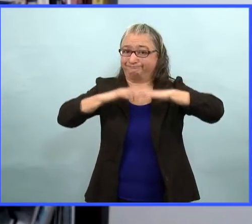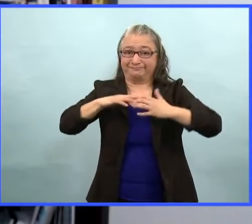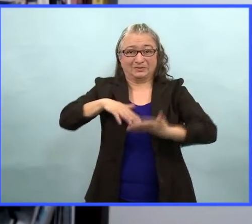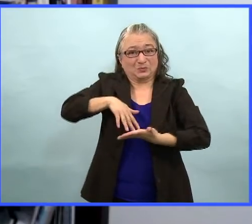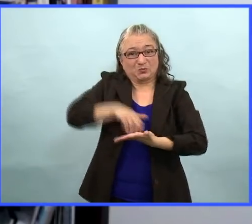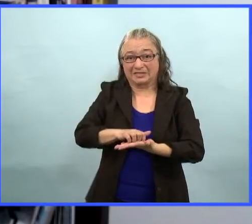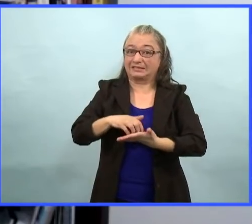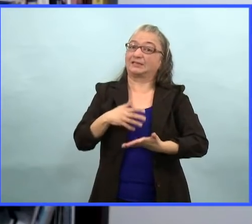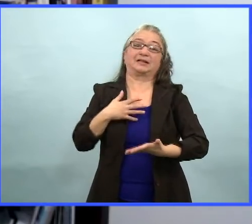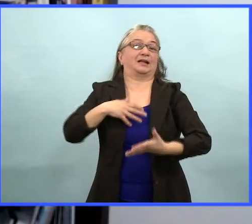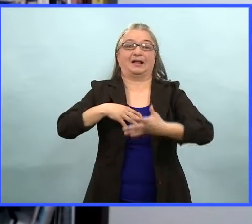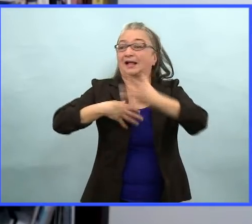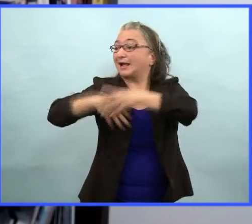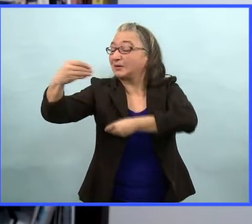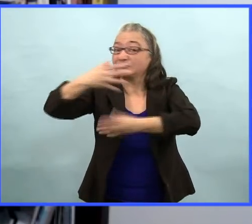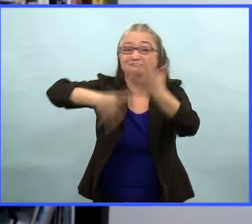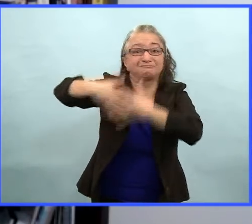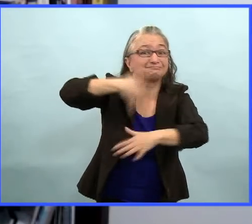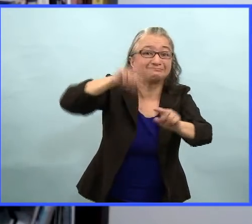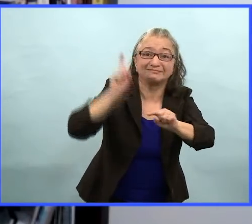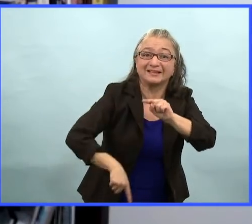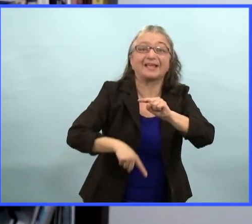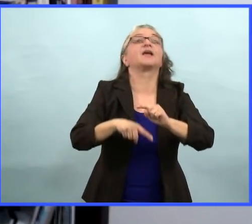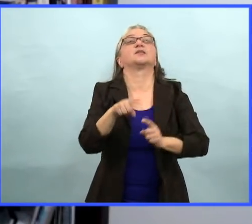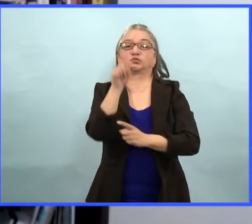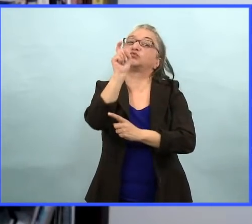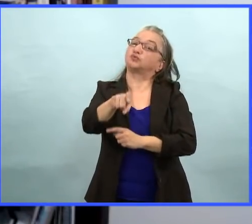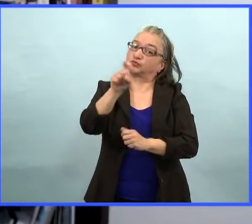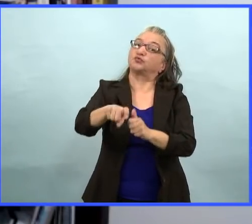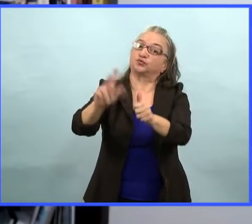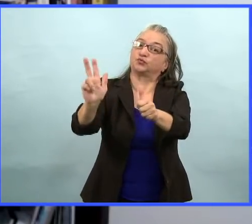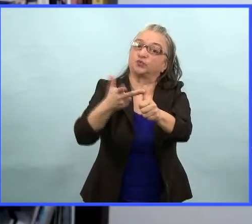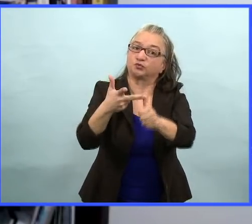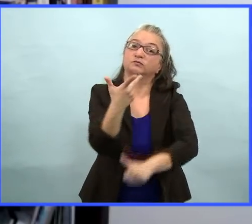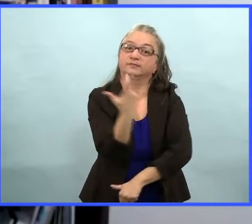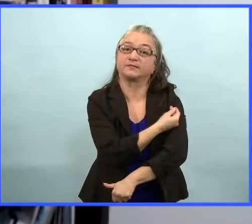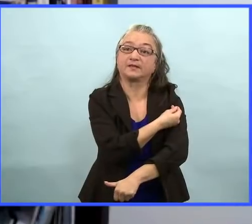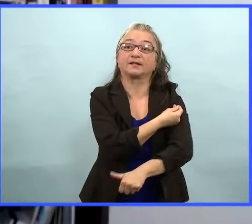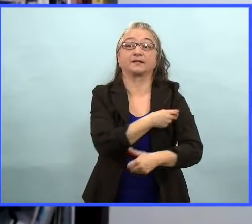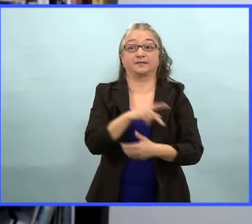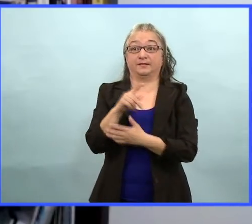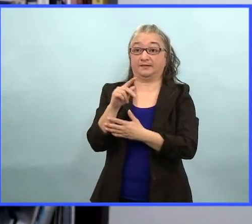and following nasi's recommendation because we know that we have a significant population of